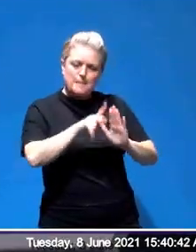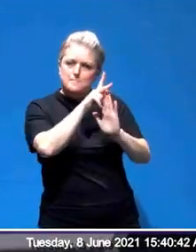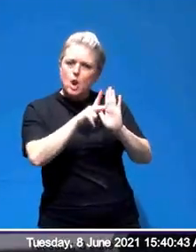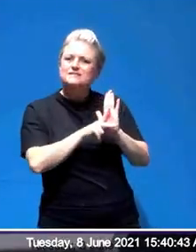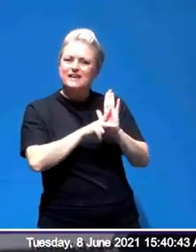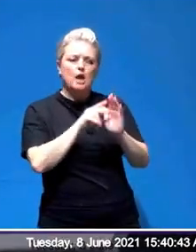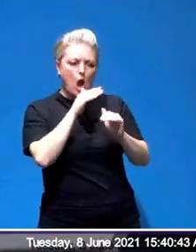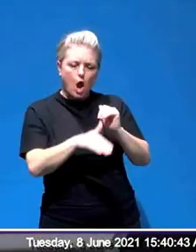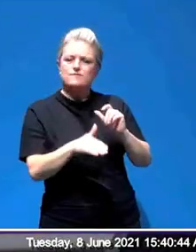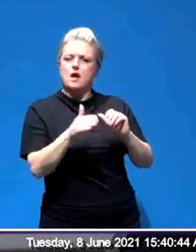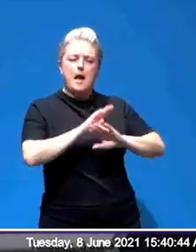safeguarding framework.